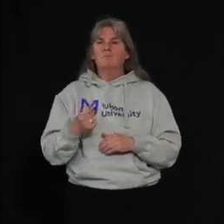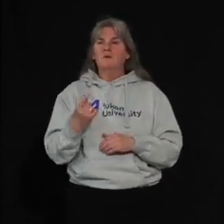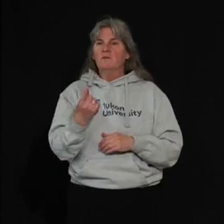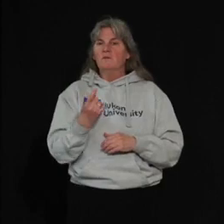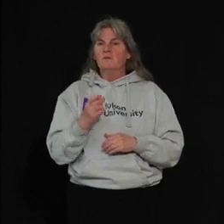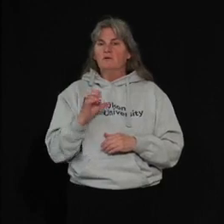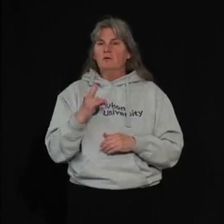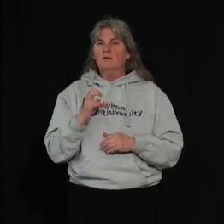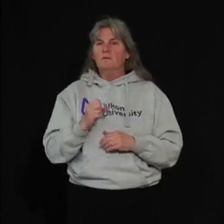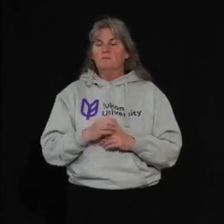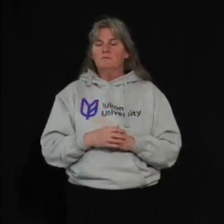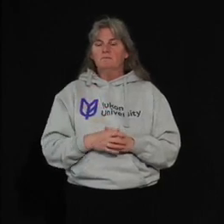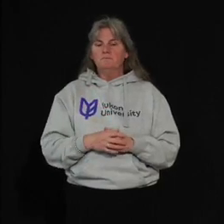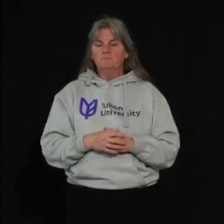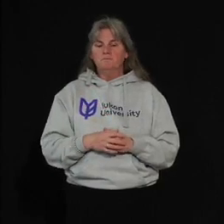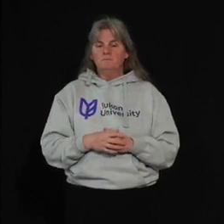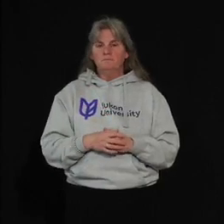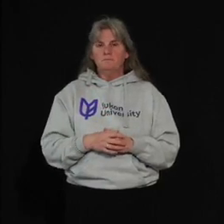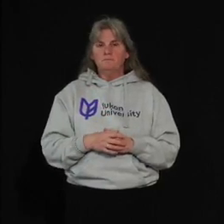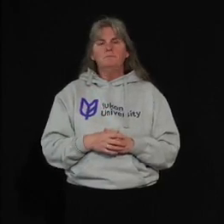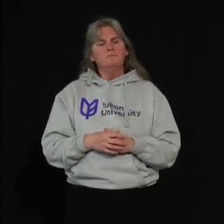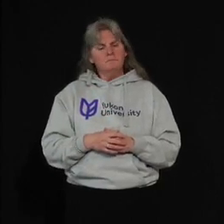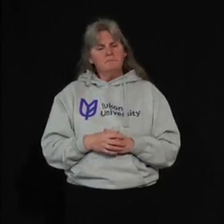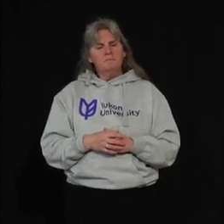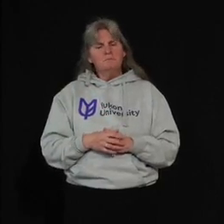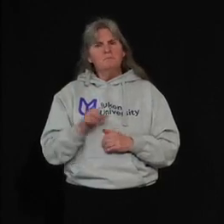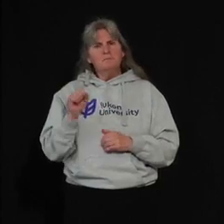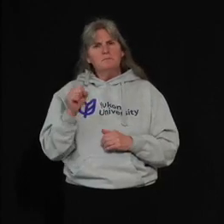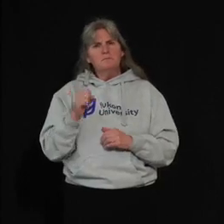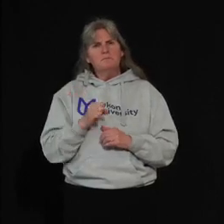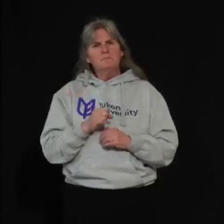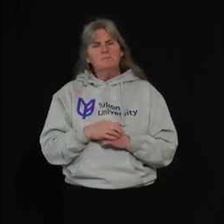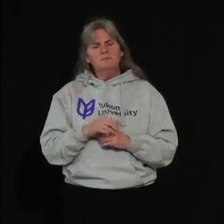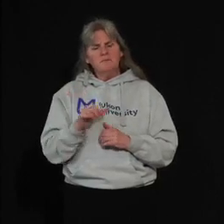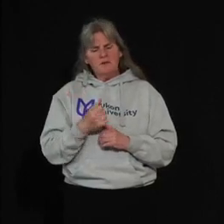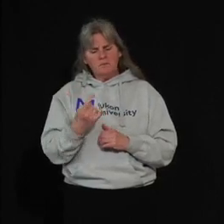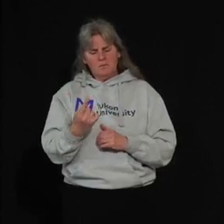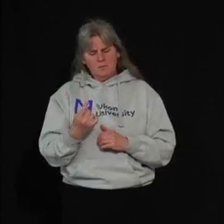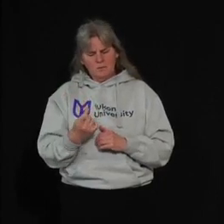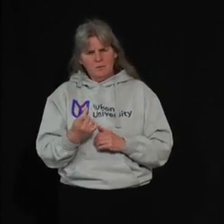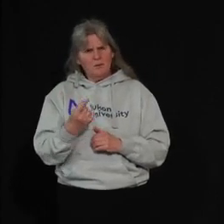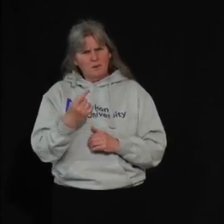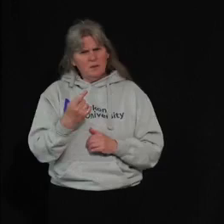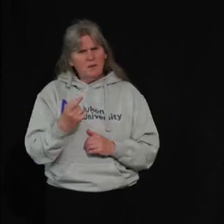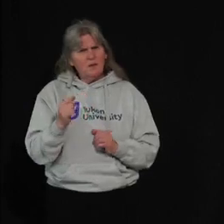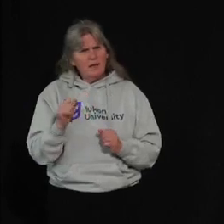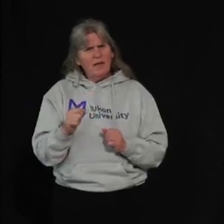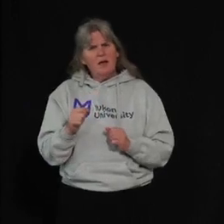Next question, Chris? Reporter: Yeah, I guess just as a follow-up to that, can